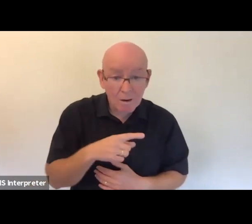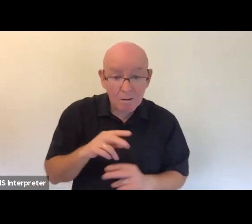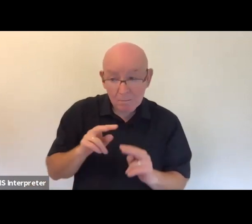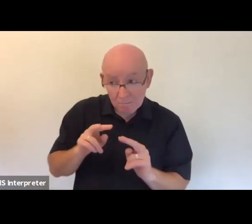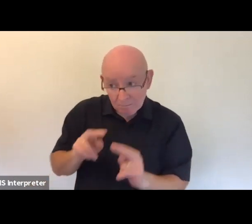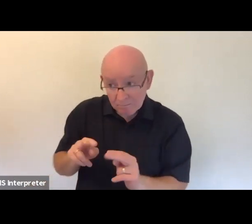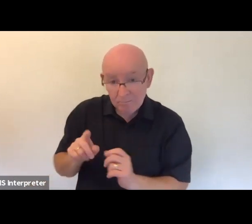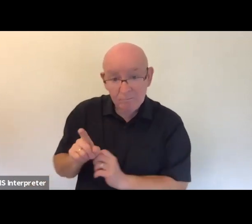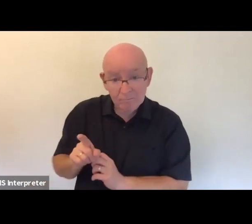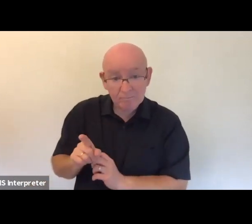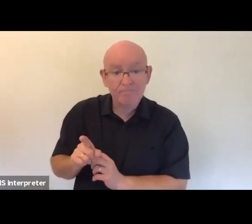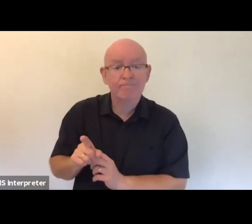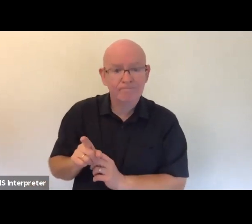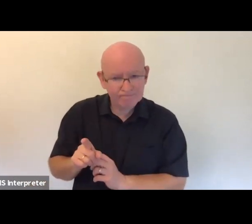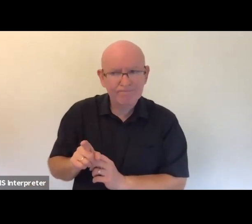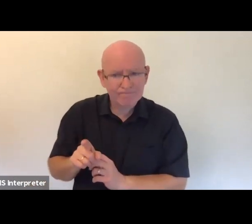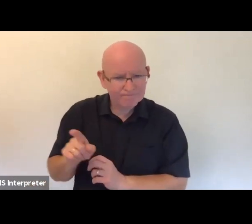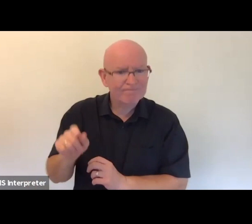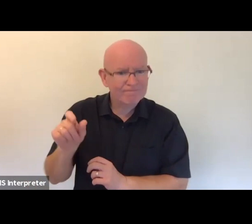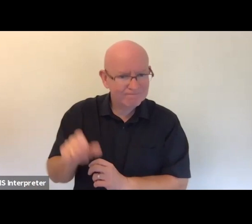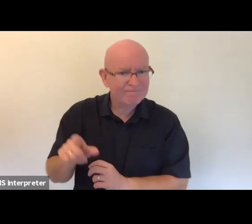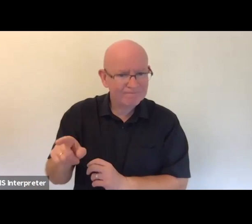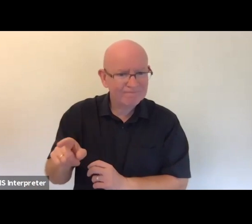then go to the minister of Social Solidarity and Inclusion,